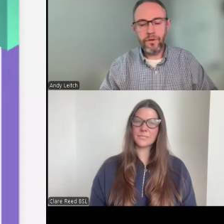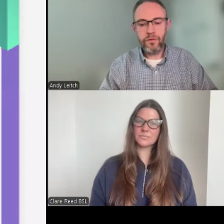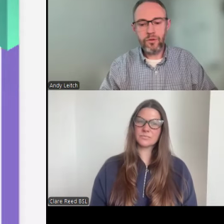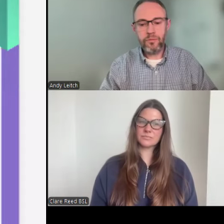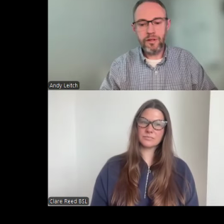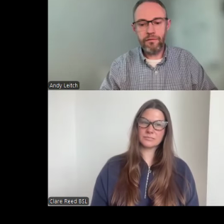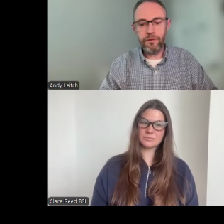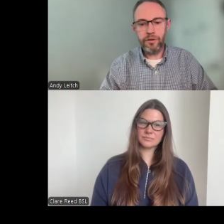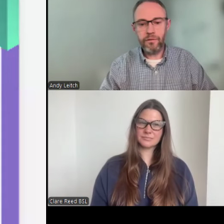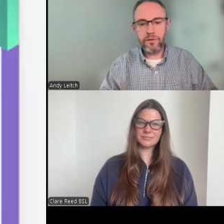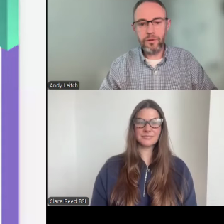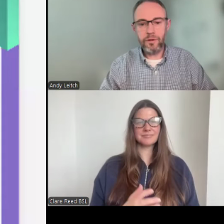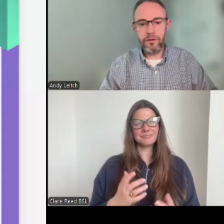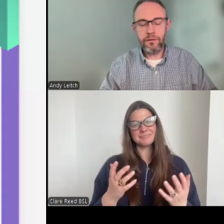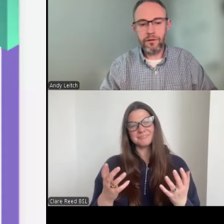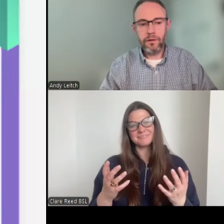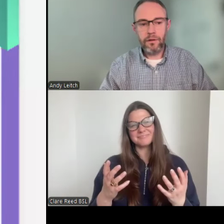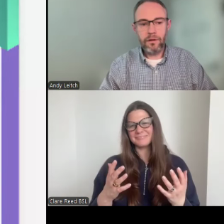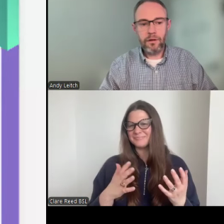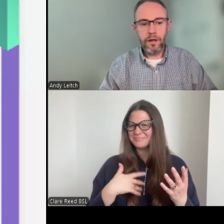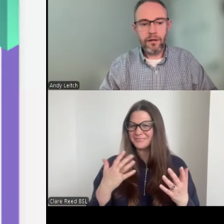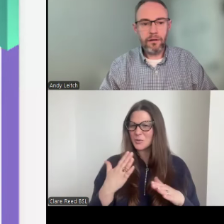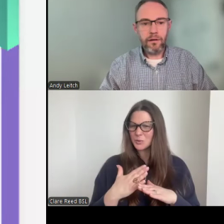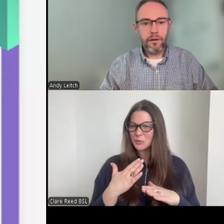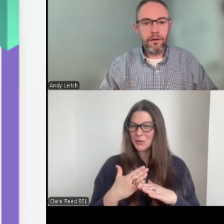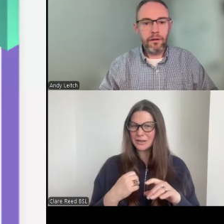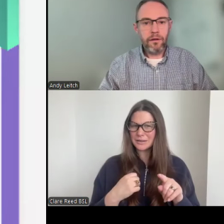It doesn't want to present full screen for some reason. Okay.